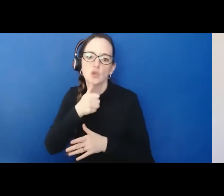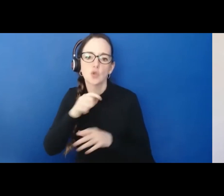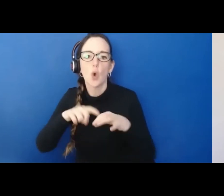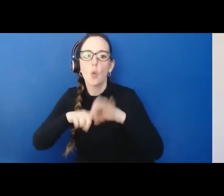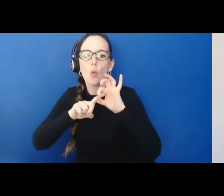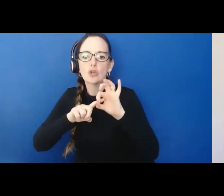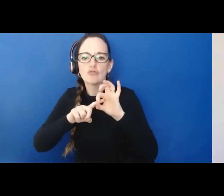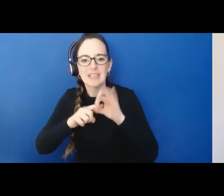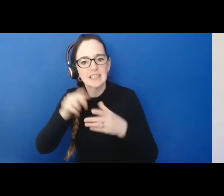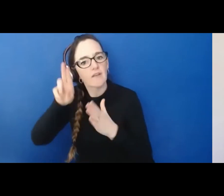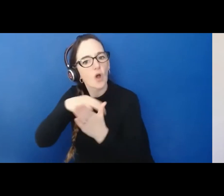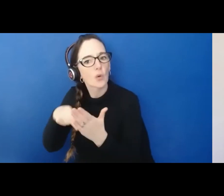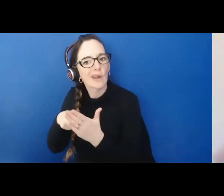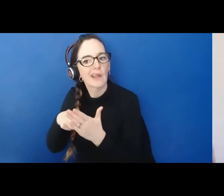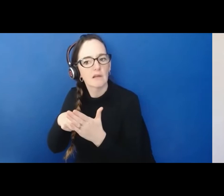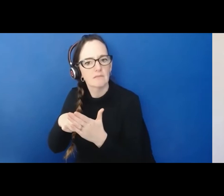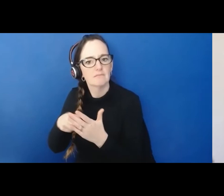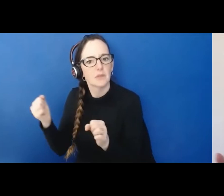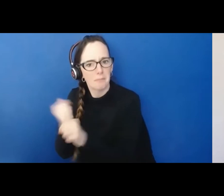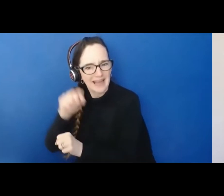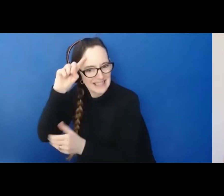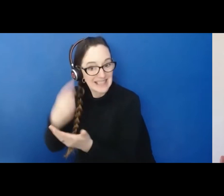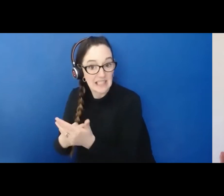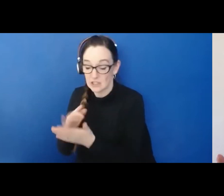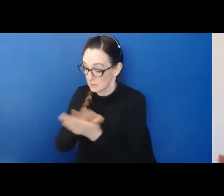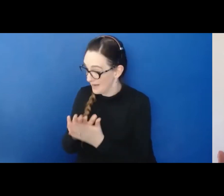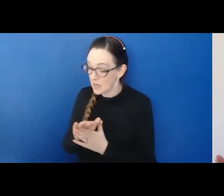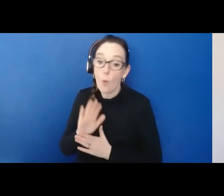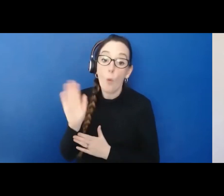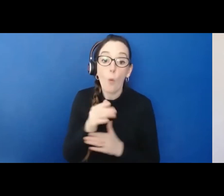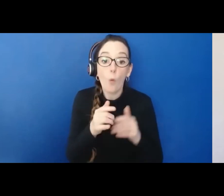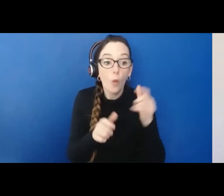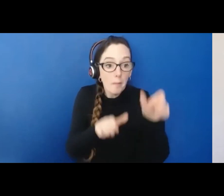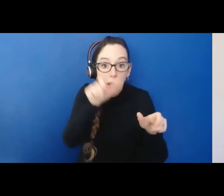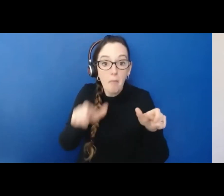Quadratic voting means that each user has multiple votes that can allocate to various